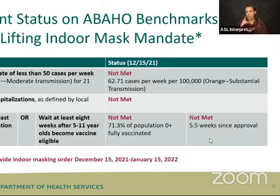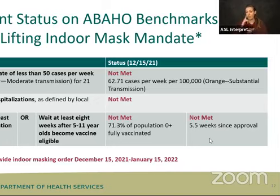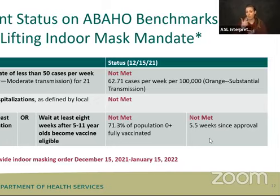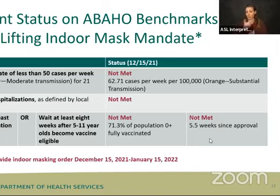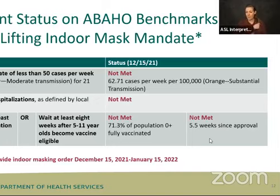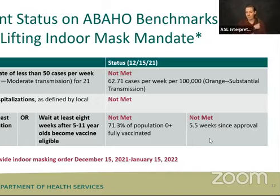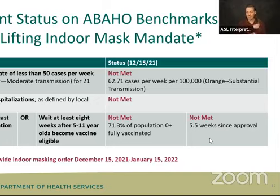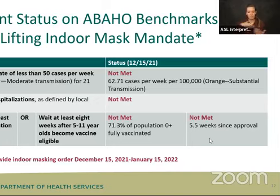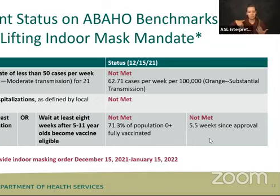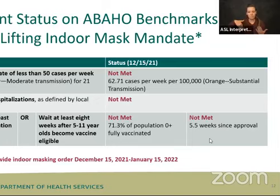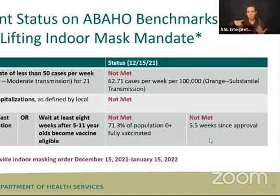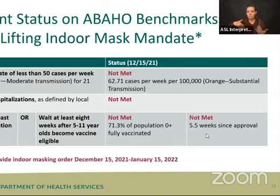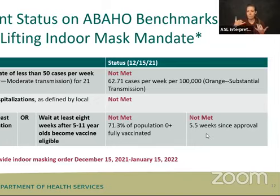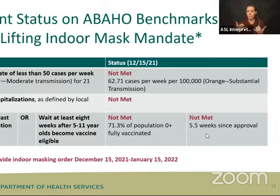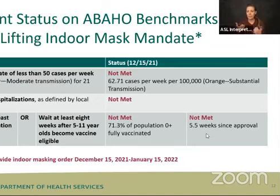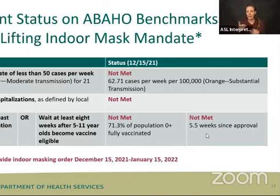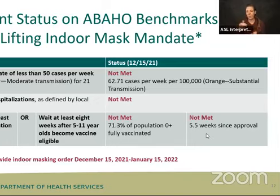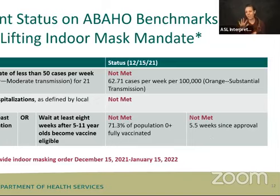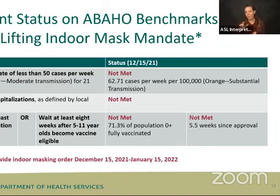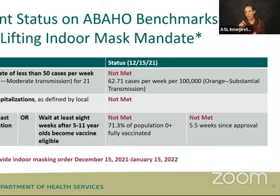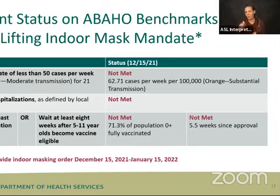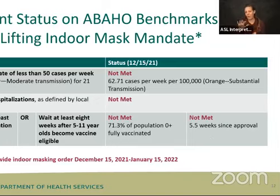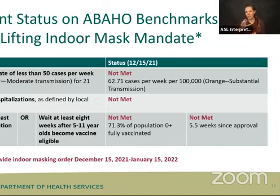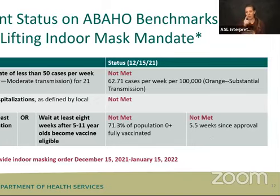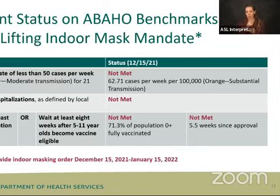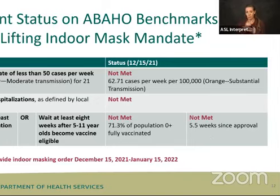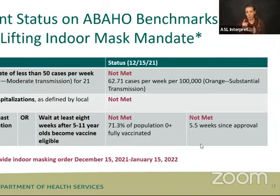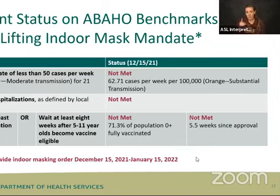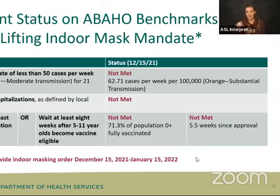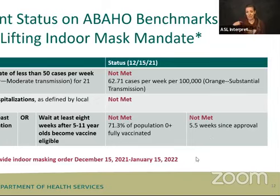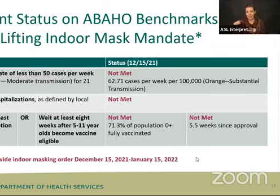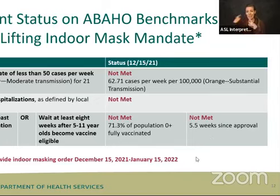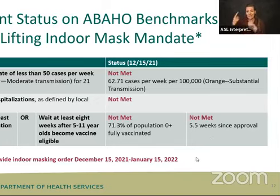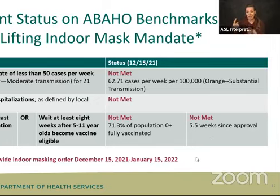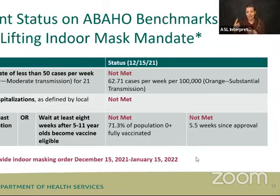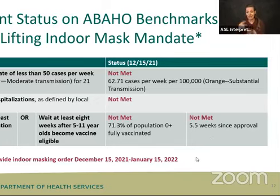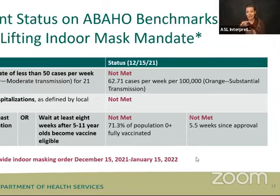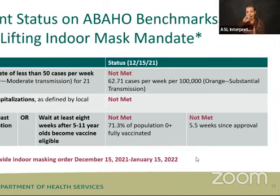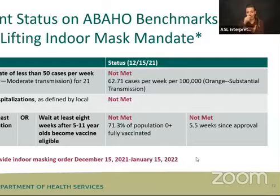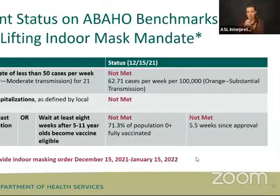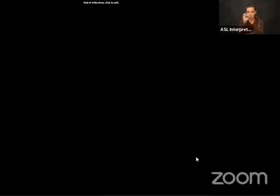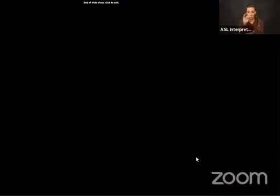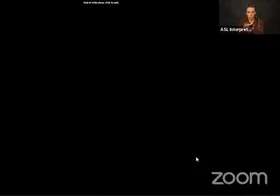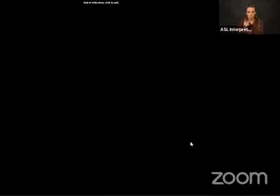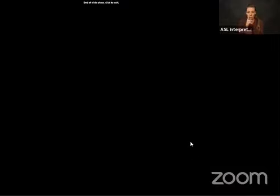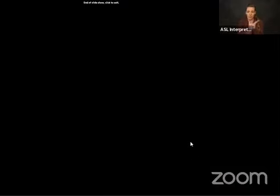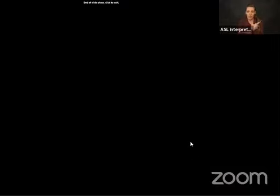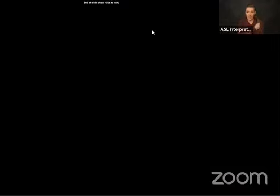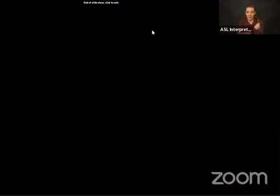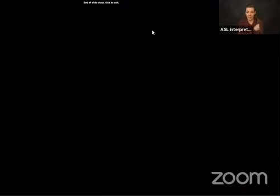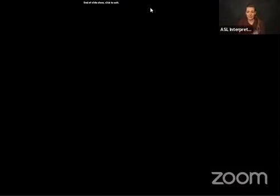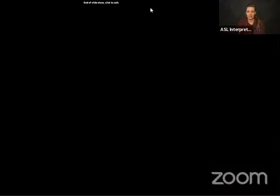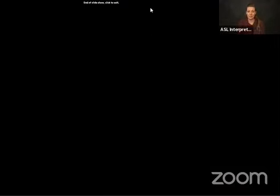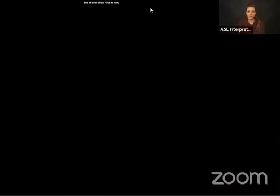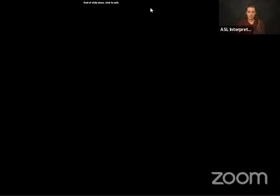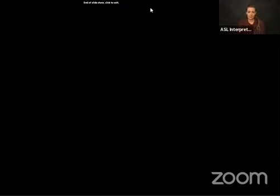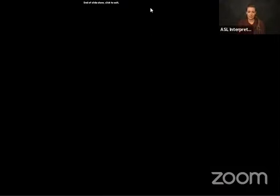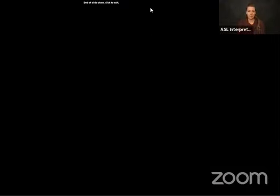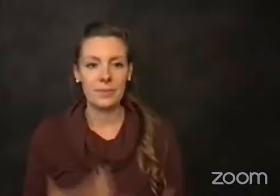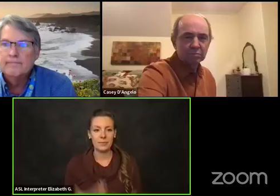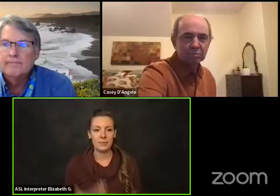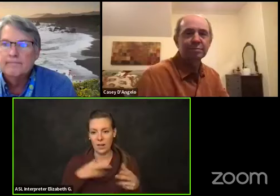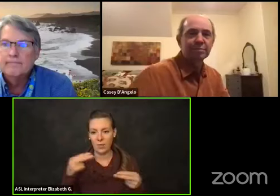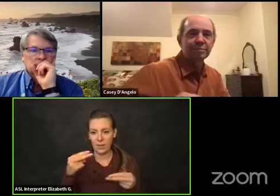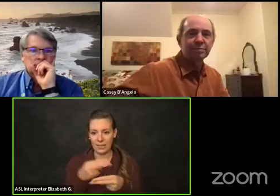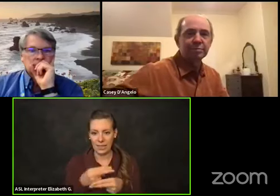We're at about 5.5 weeks since the initial approval, and that's the end of May slide.